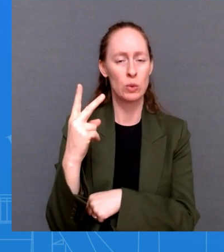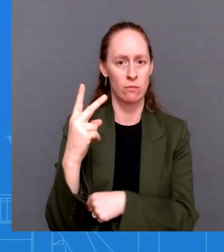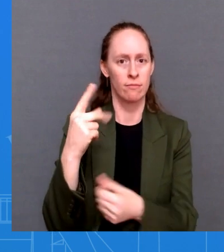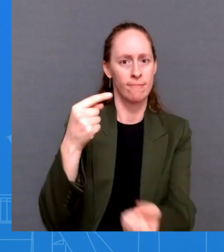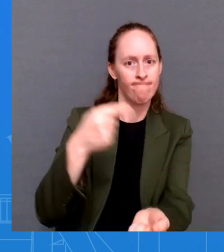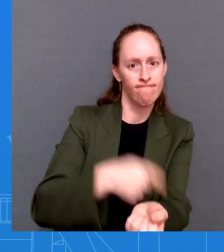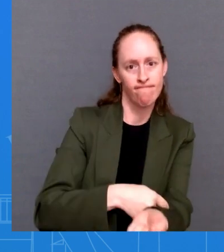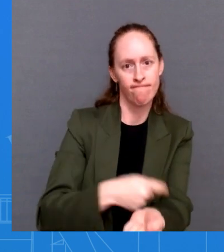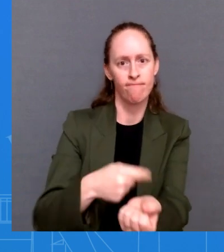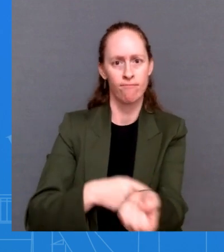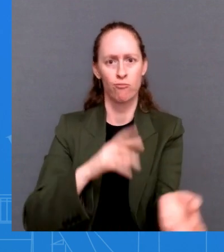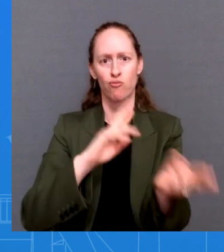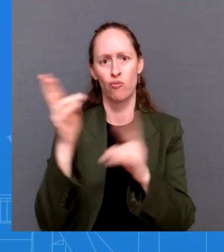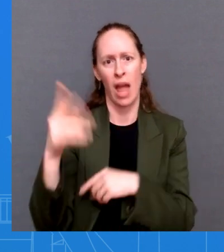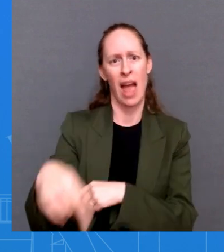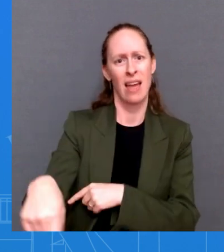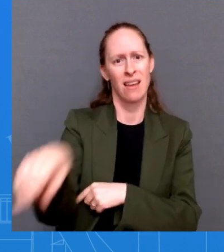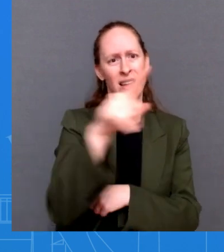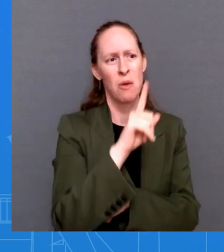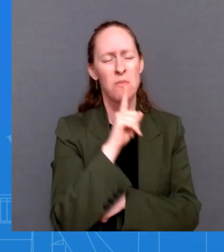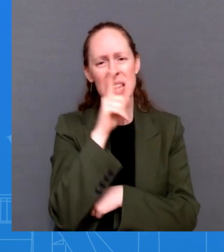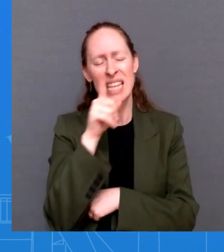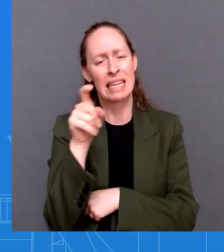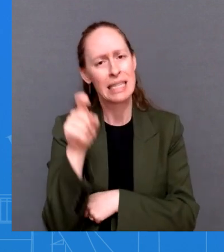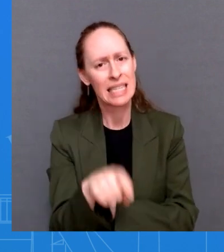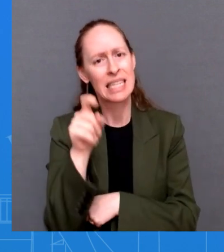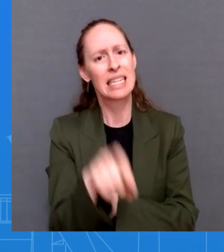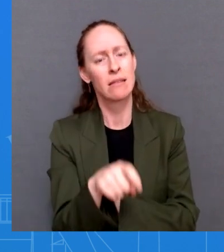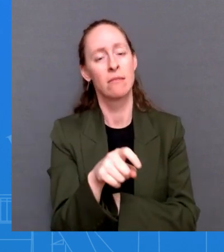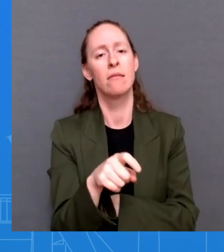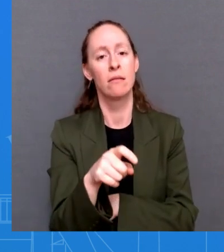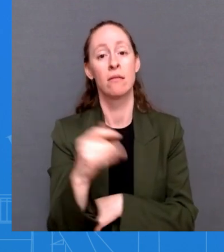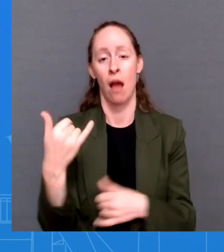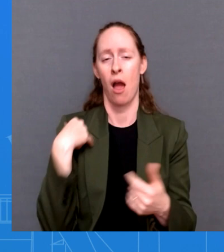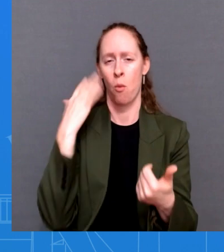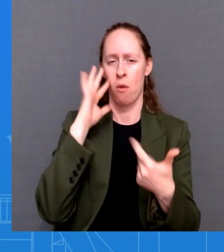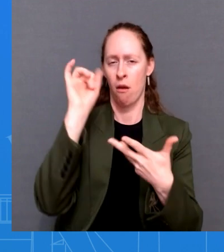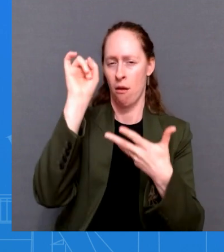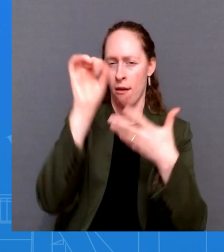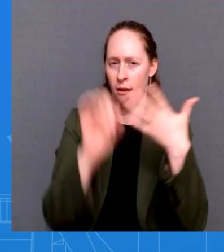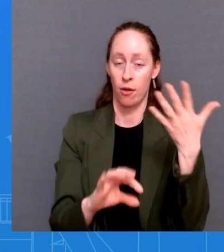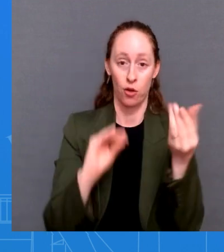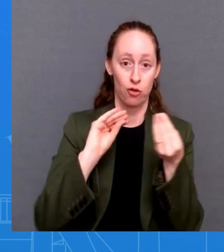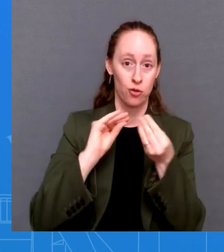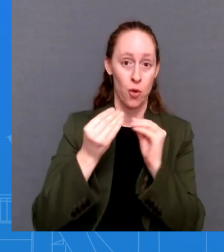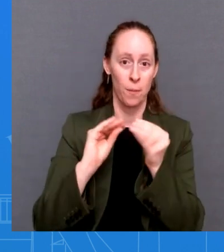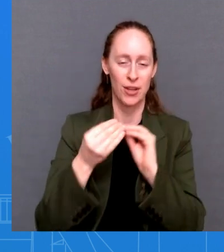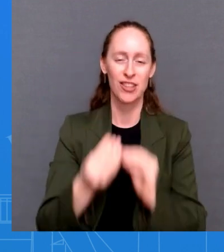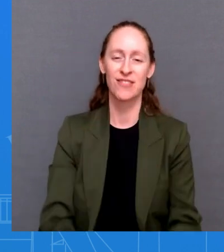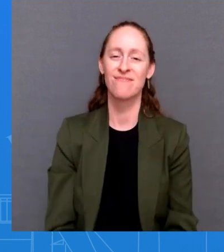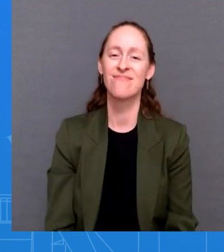Now I'm happy to walk through the numbers. To date, across all four phases of the national vaccine strategy.